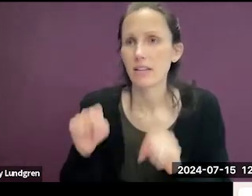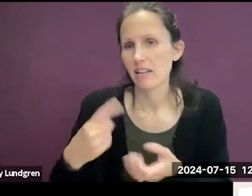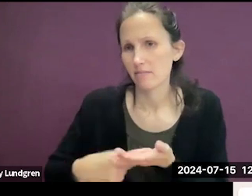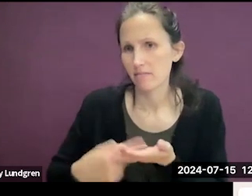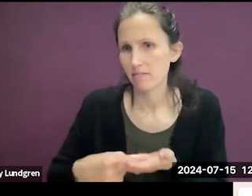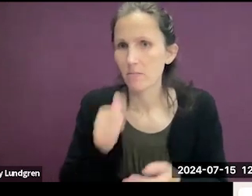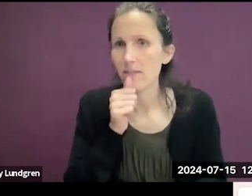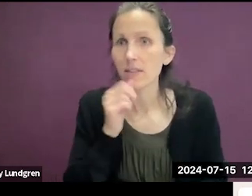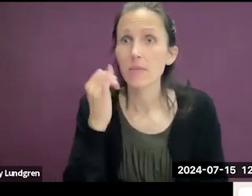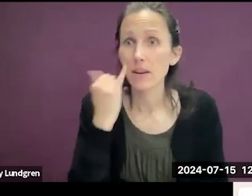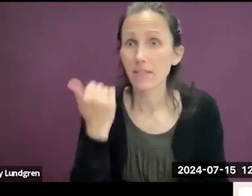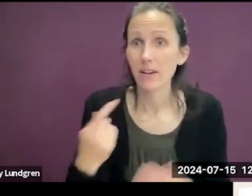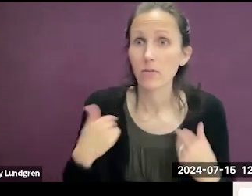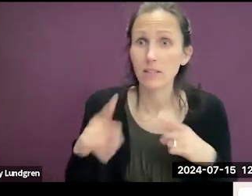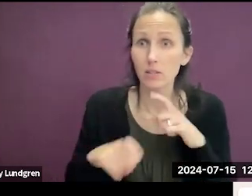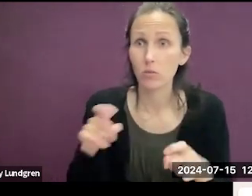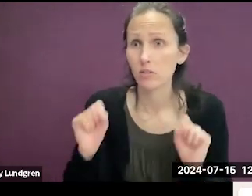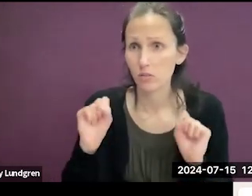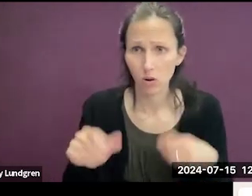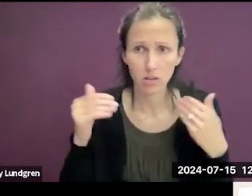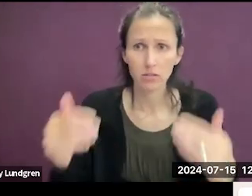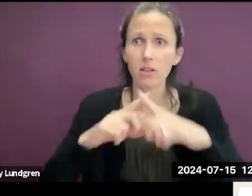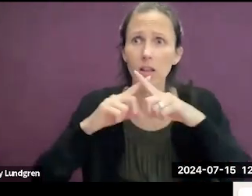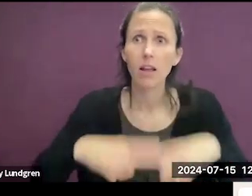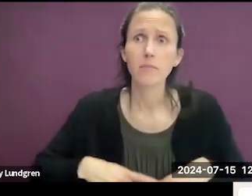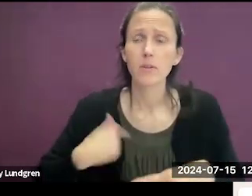But if anyone has a question now, feel free to go ahead and unmute, and we'll help out.